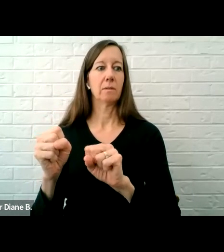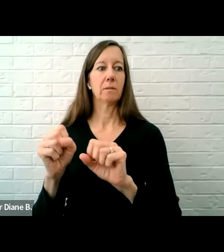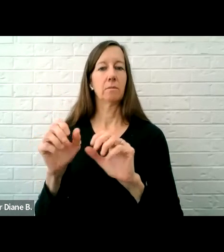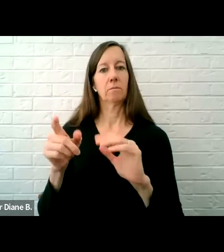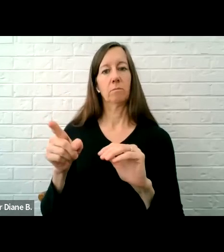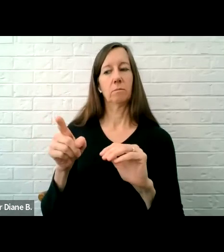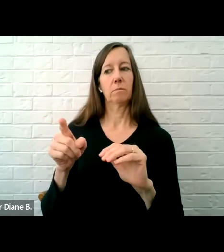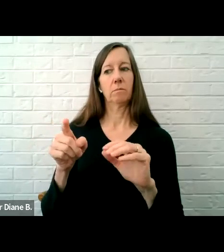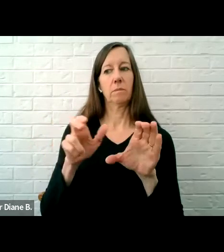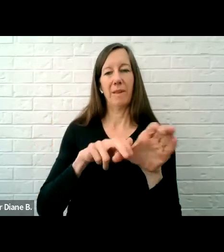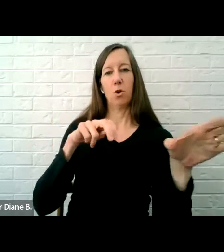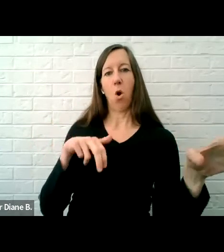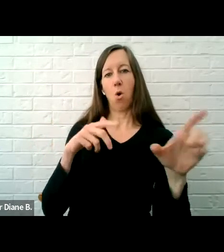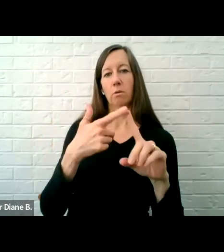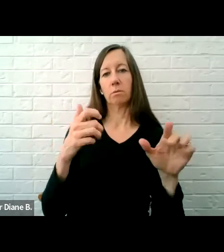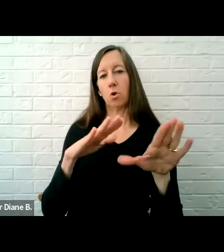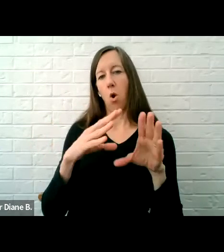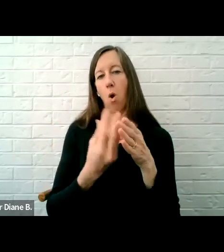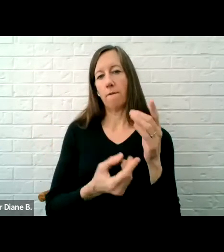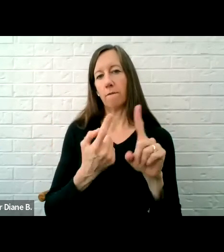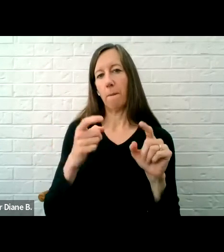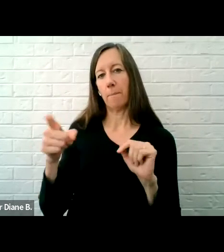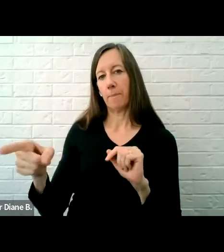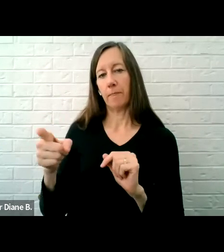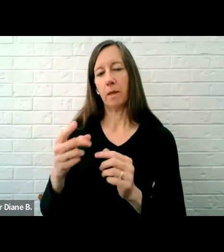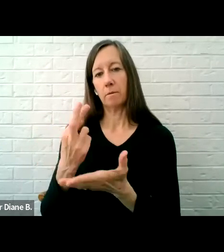But I don't know in about housing in general, and about hospitals.